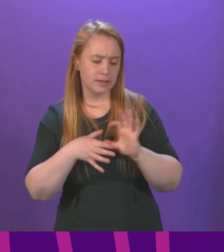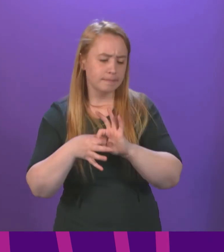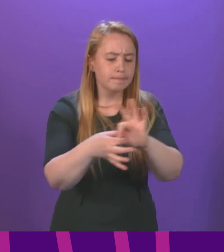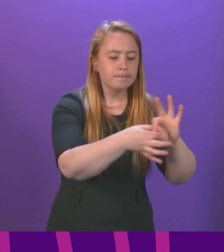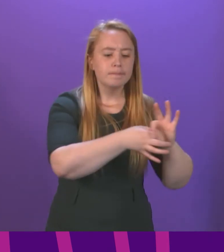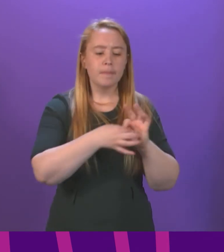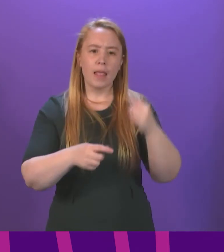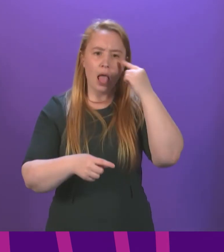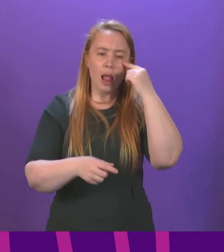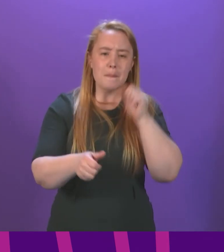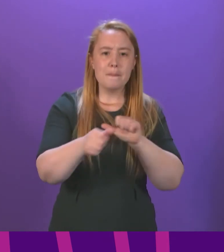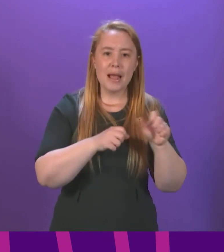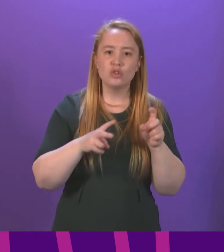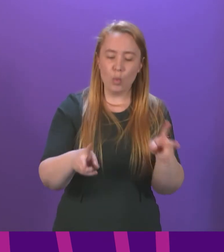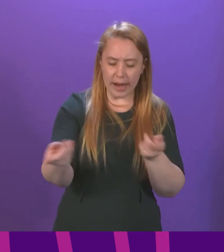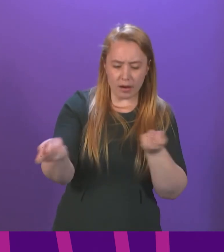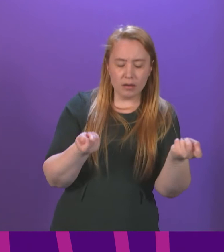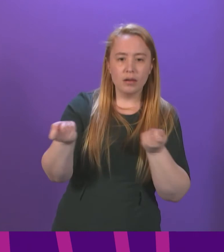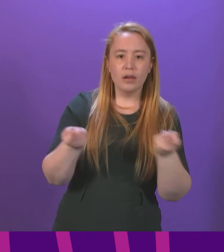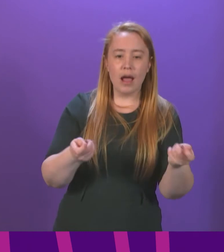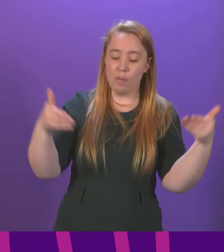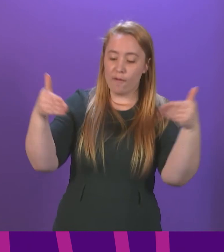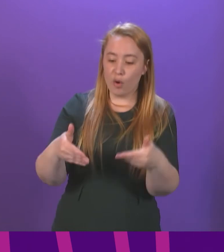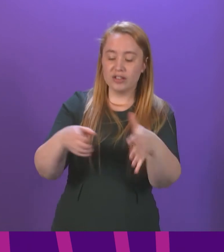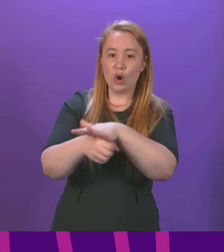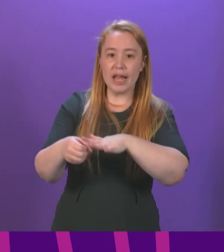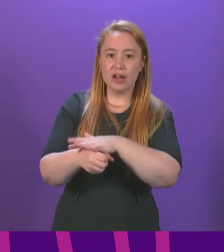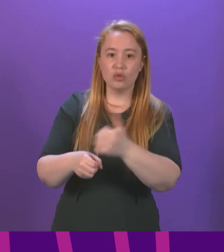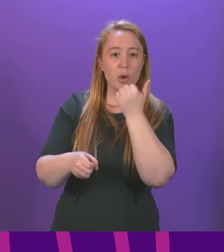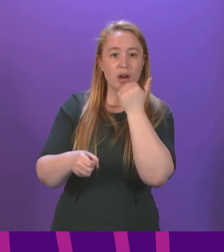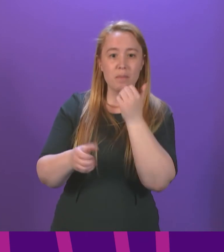testing can best be utilised and focusing it on areas in which there is high prevalence.